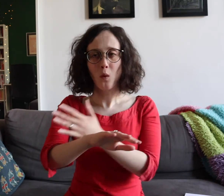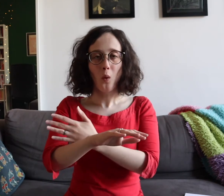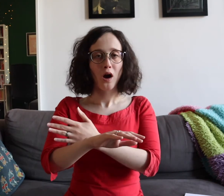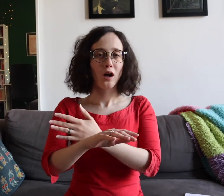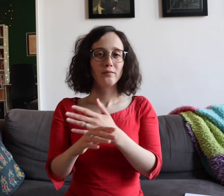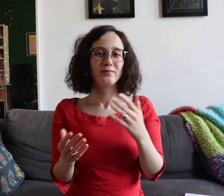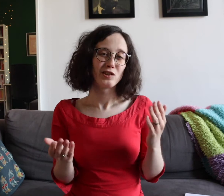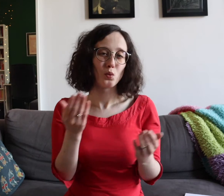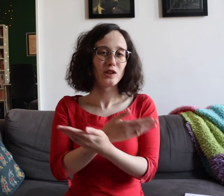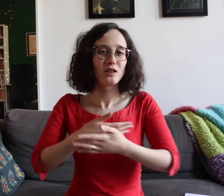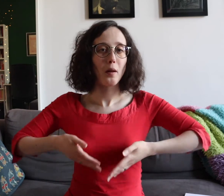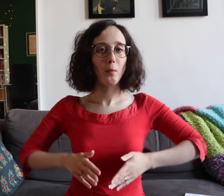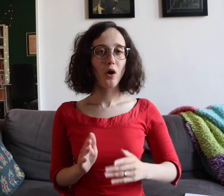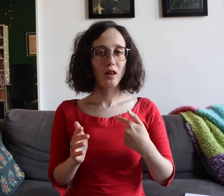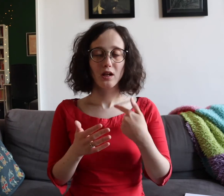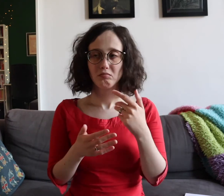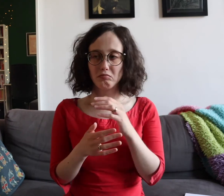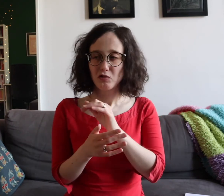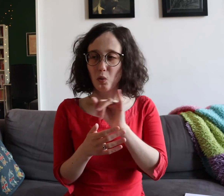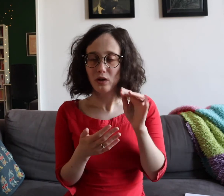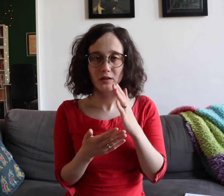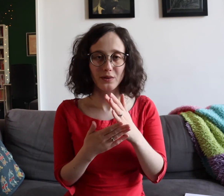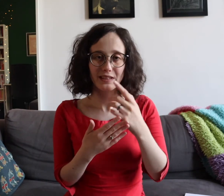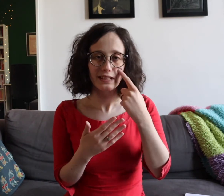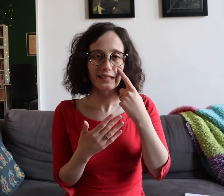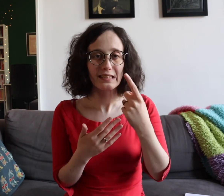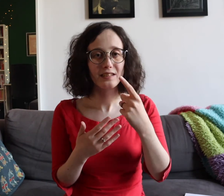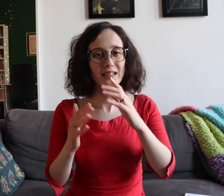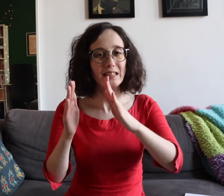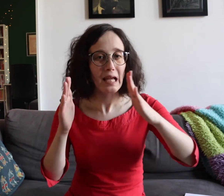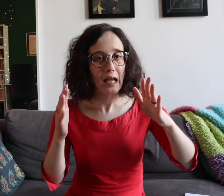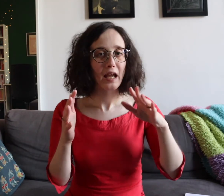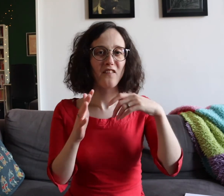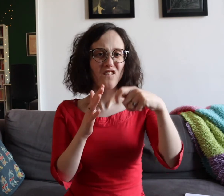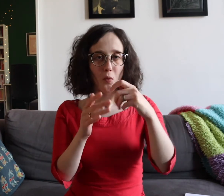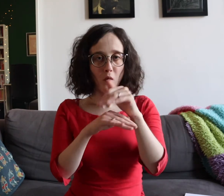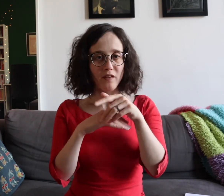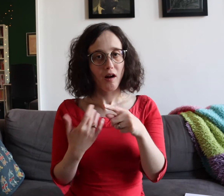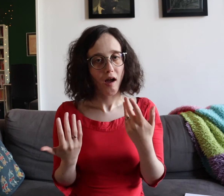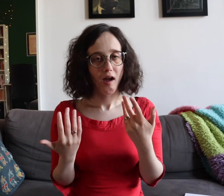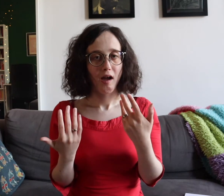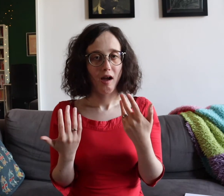Before Switched at Birth, I had never seen a show or a movie about this topic.